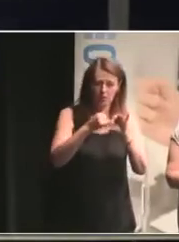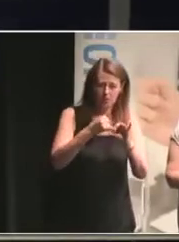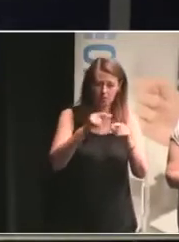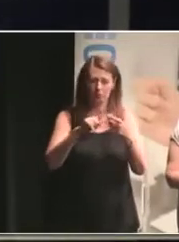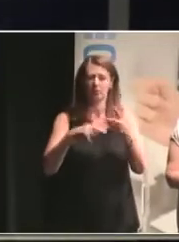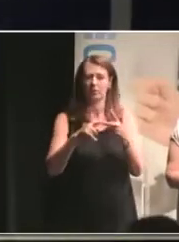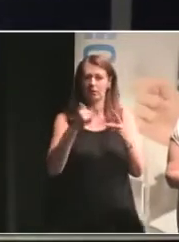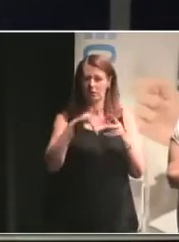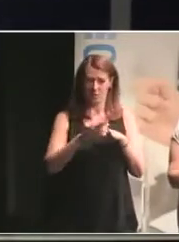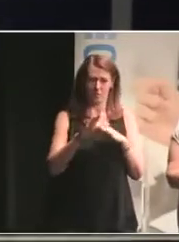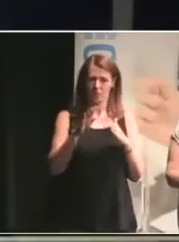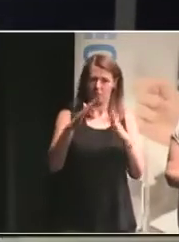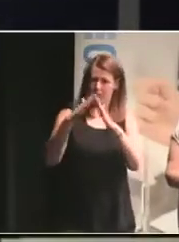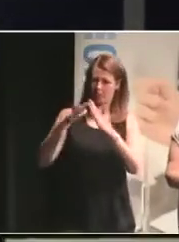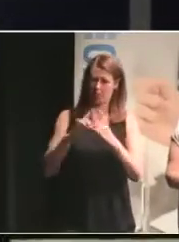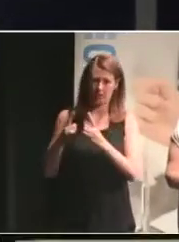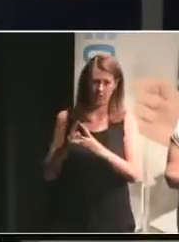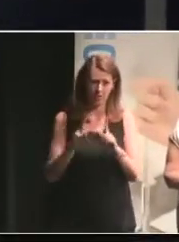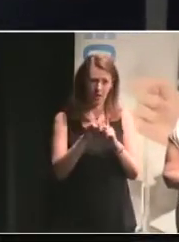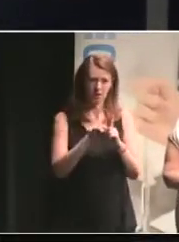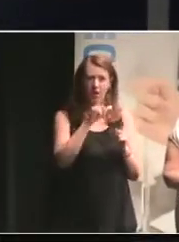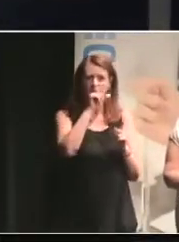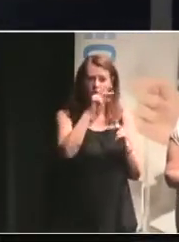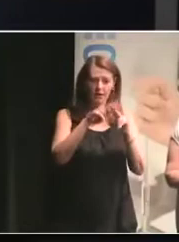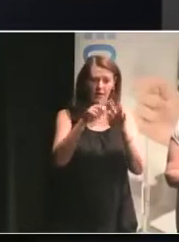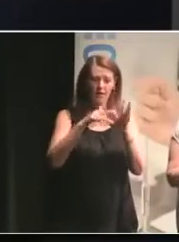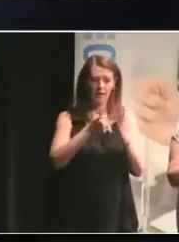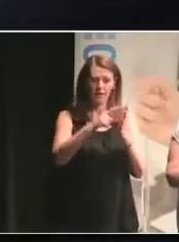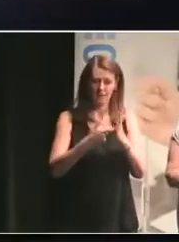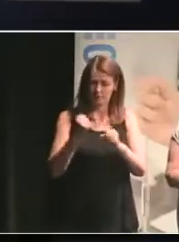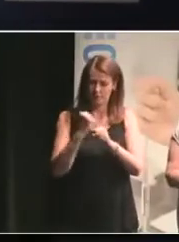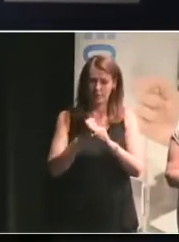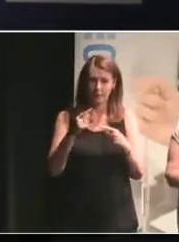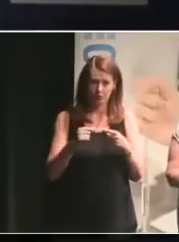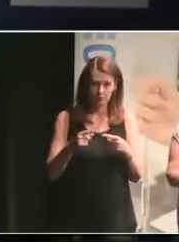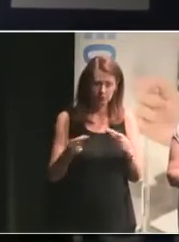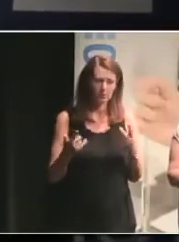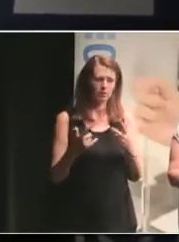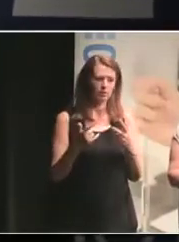etc. Examples include the use of chicken feathers in the manufacture of chips, engineered enzymes